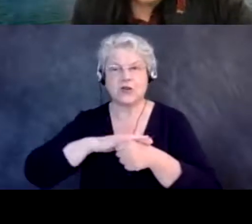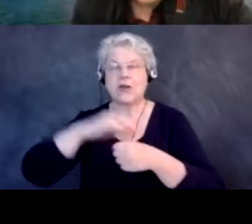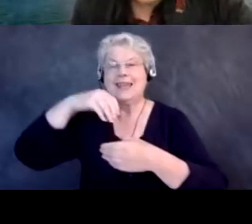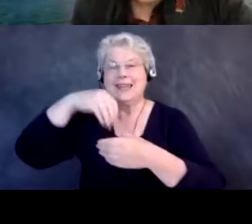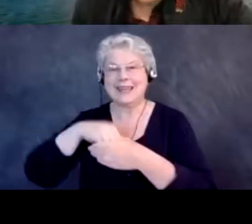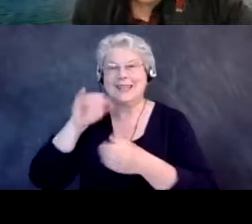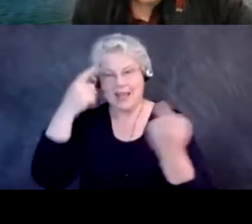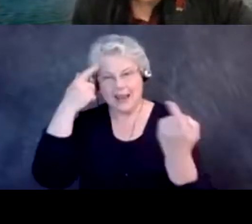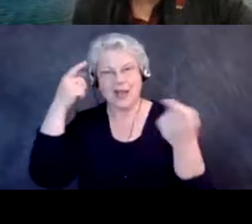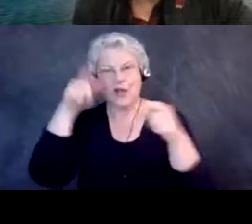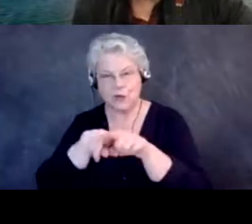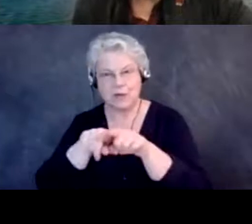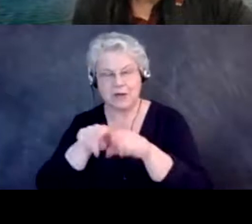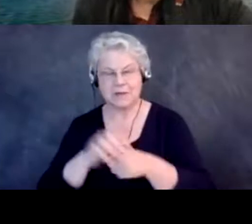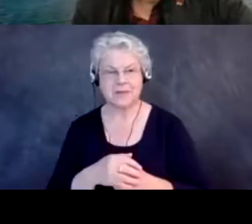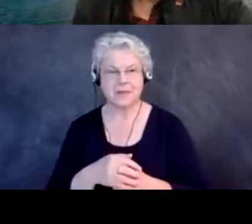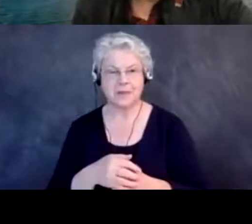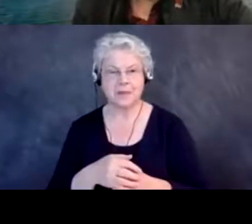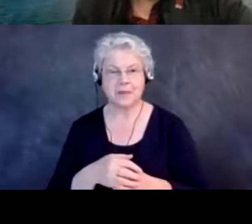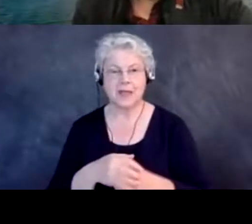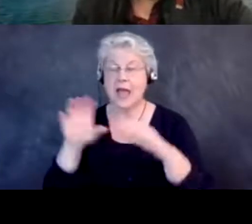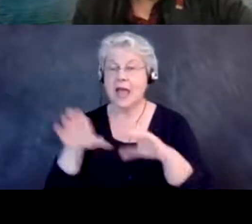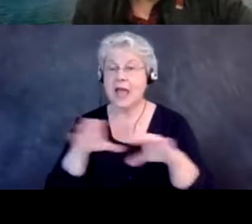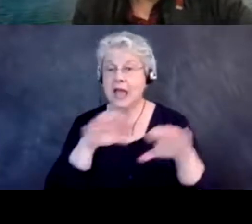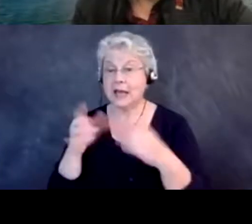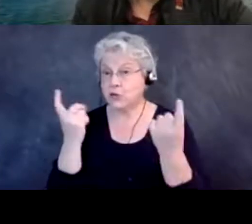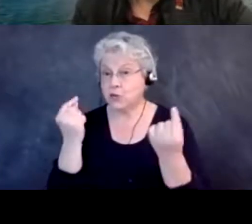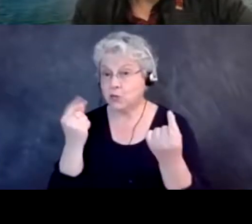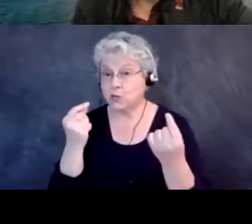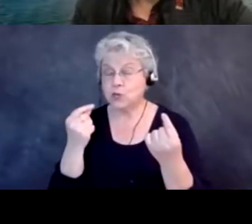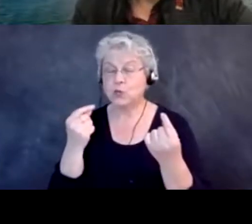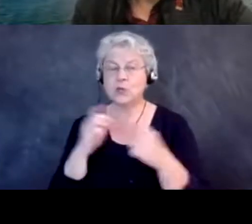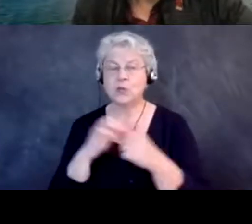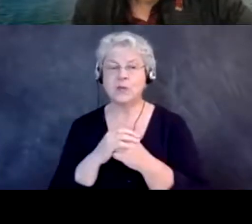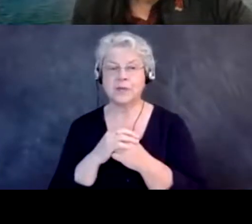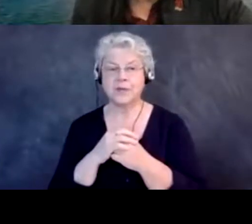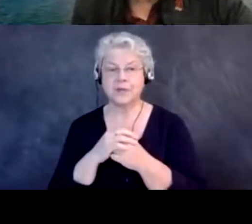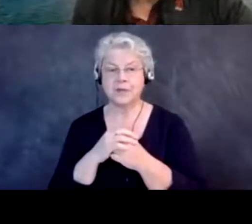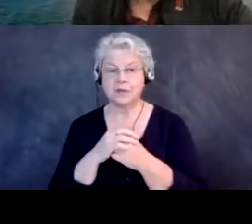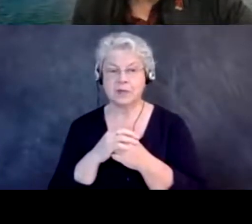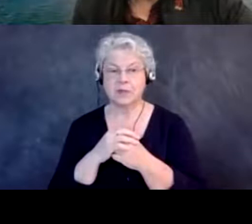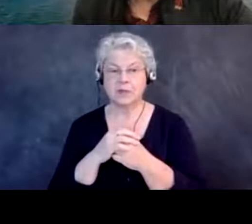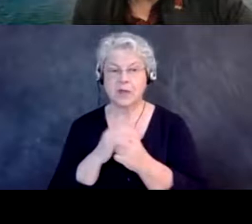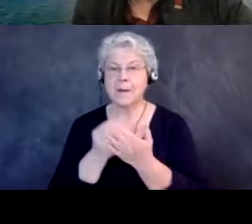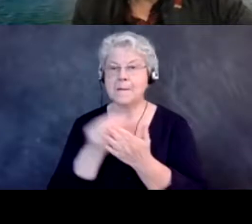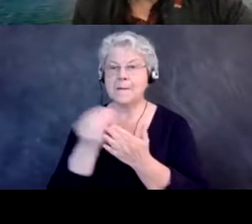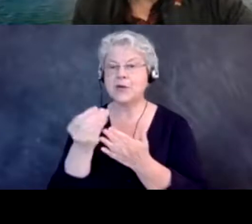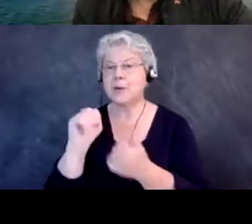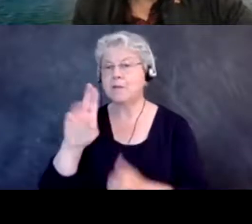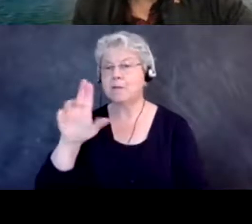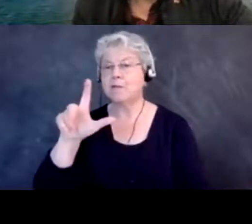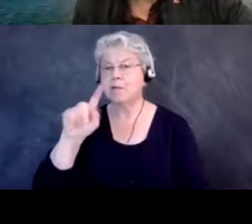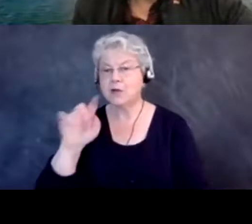action item, to go with that, would be to purchase a multi-jurisdictional vessel was an example,